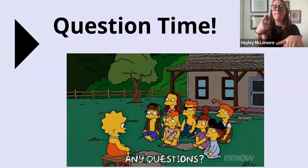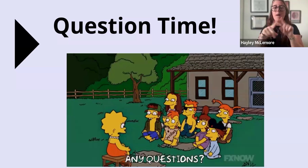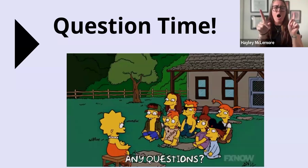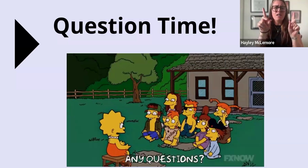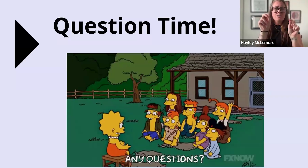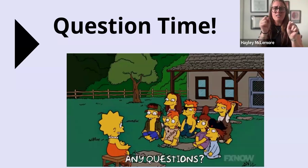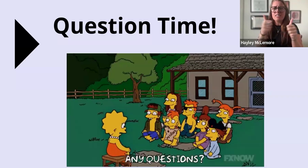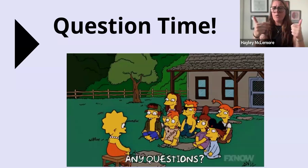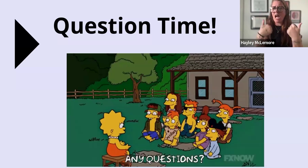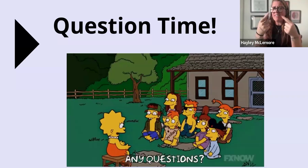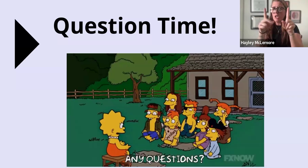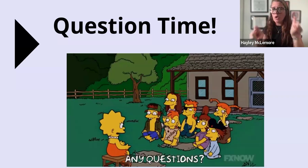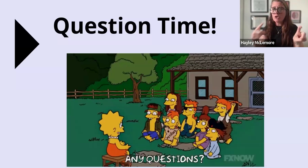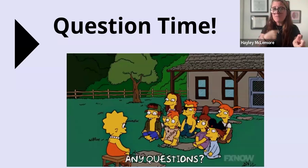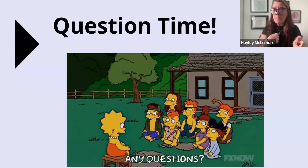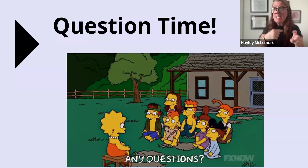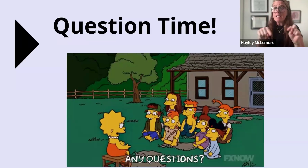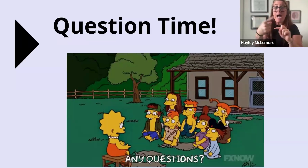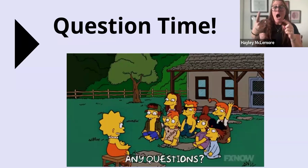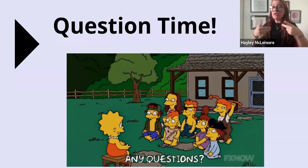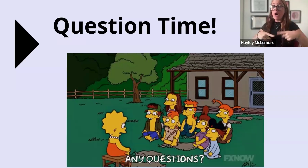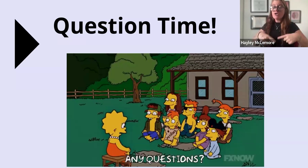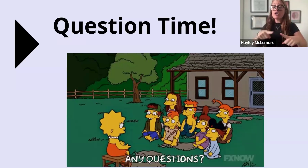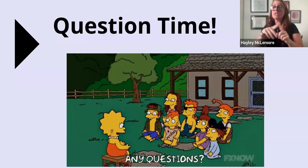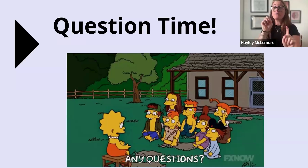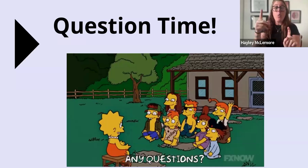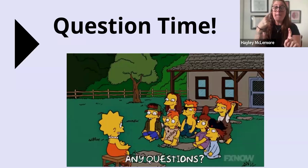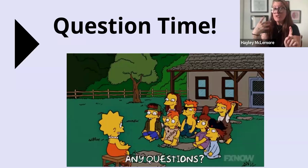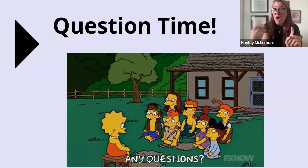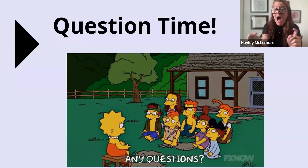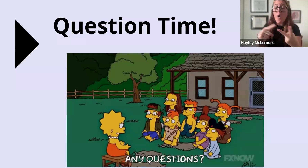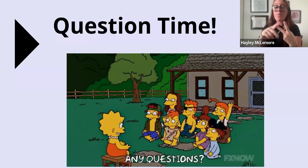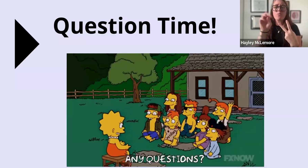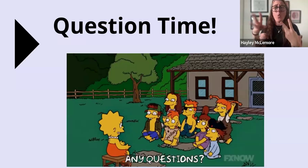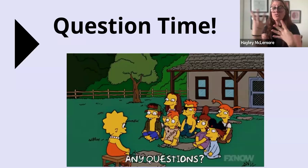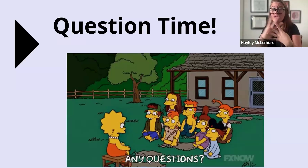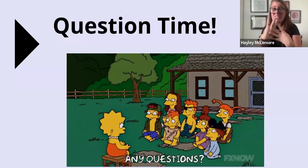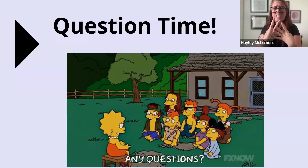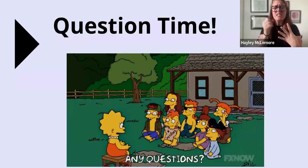So I'm gonna summarize my presentation really quick. But does anyone have any questions about depression,